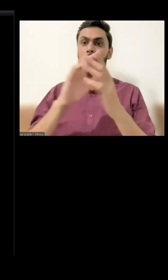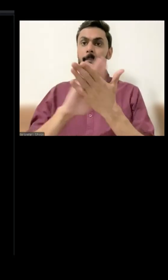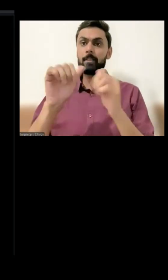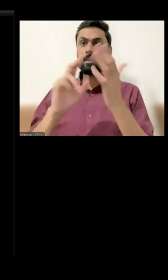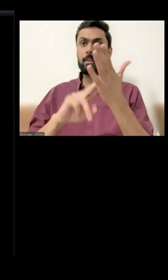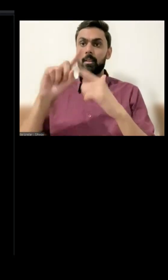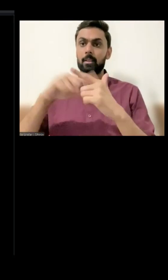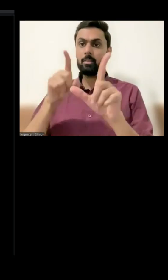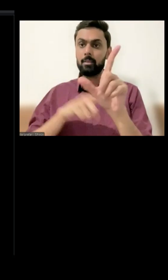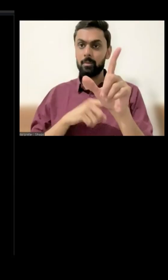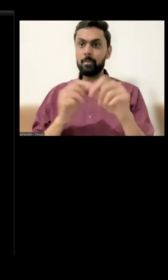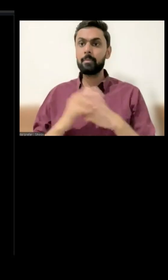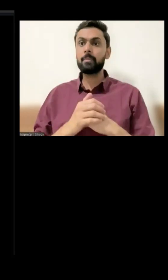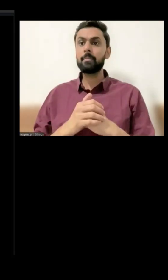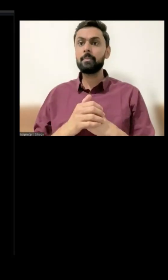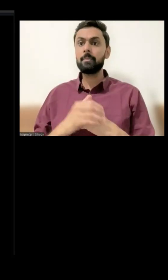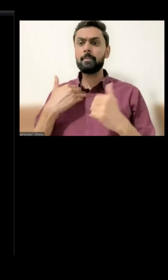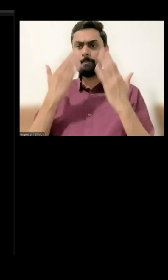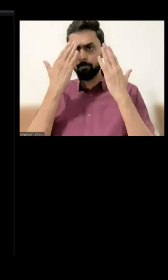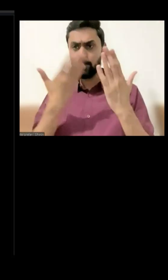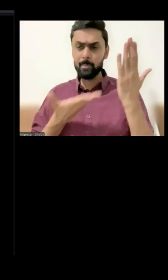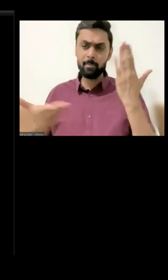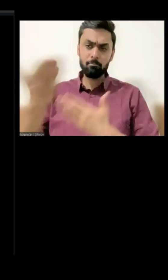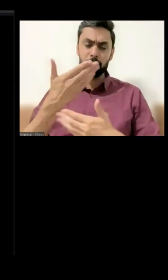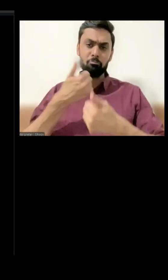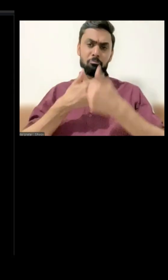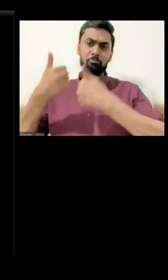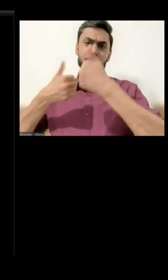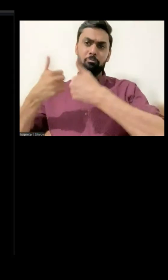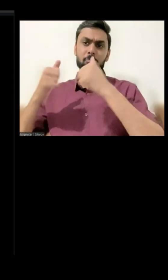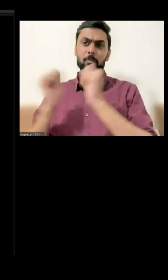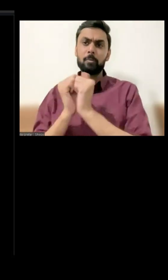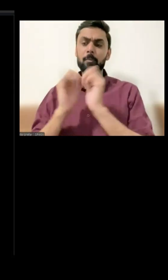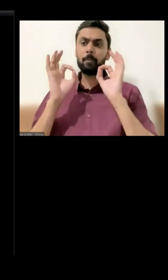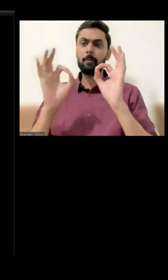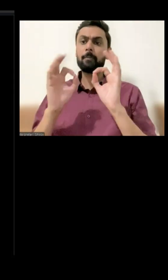We are honoured to have such an accomplished panel with us today, and we look forward to an enriching